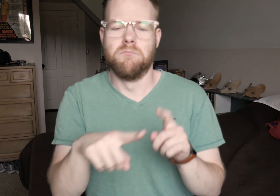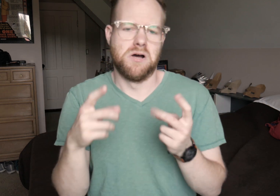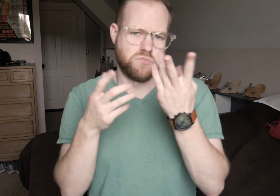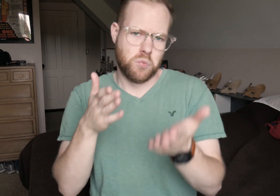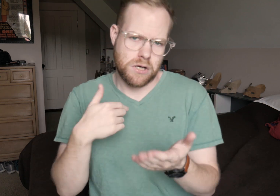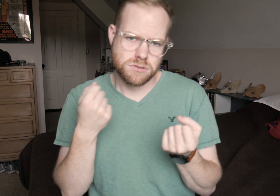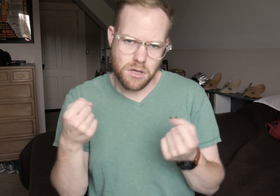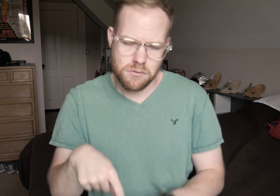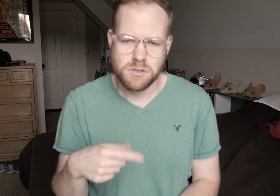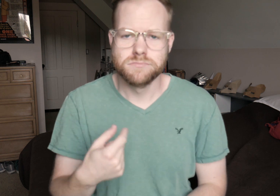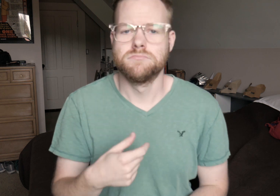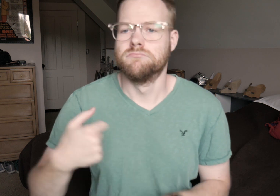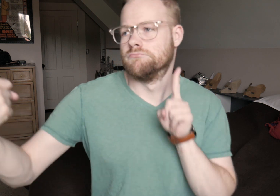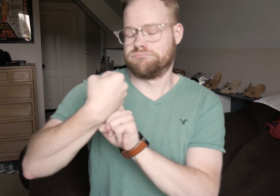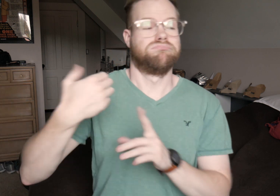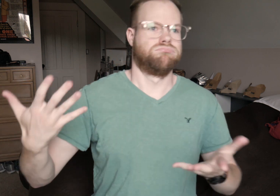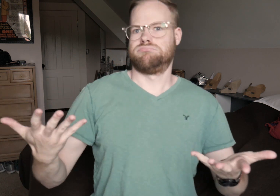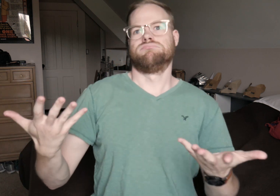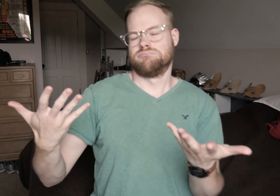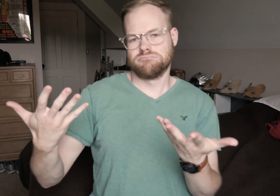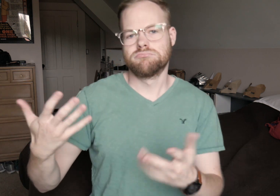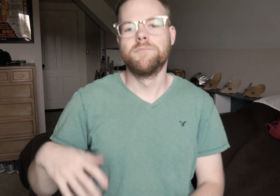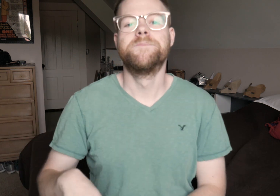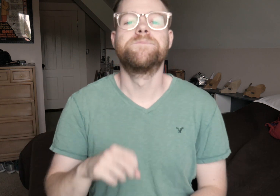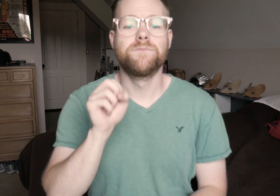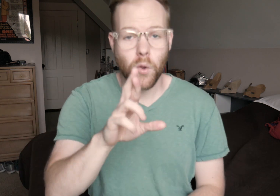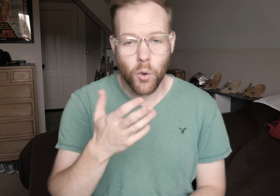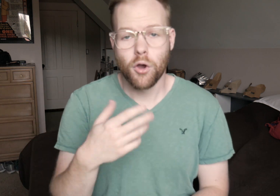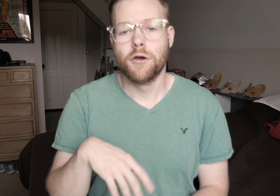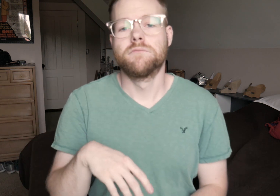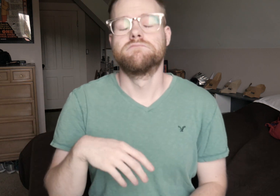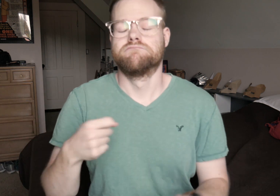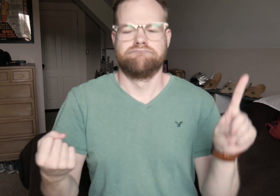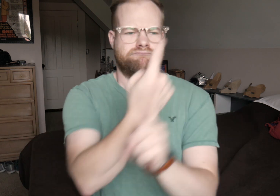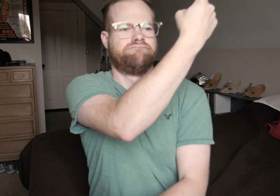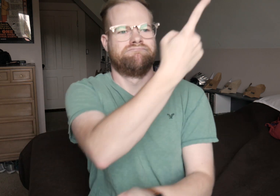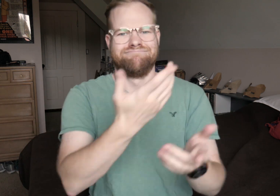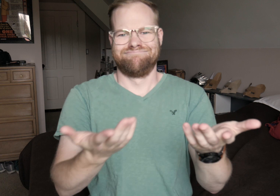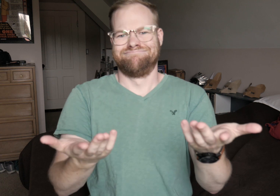There's two ways I sign this. [punch] or [random].